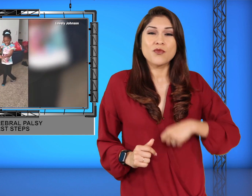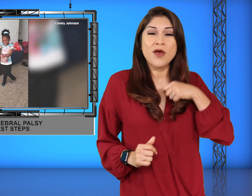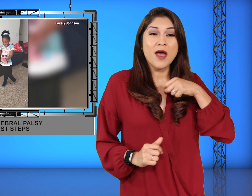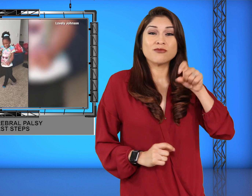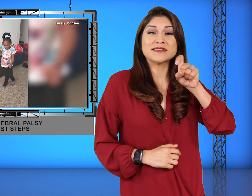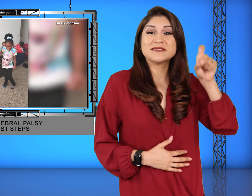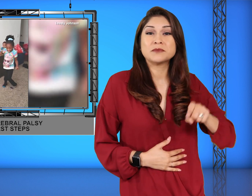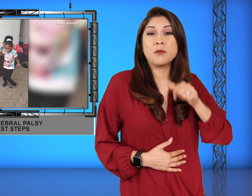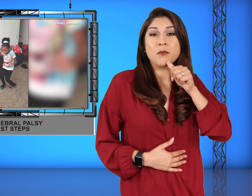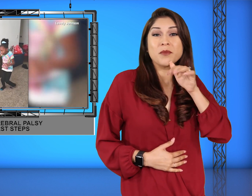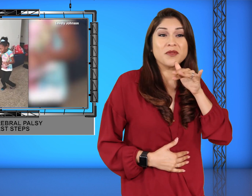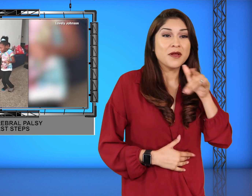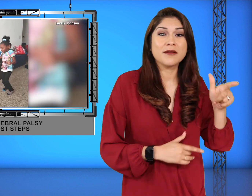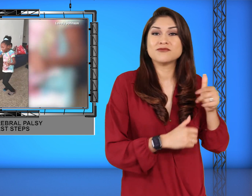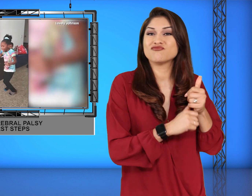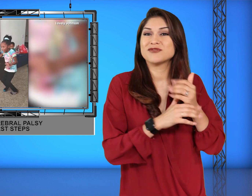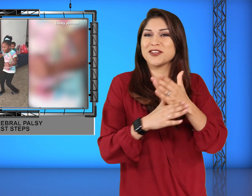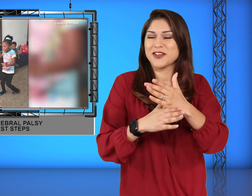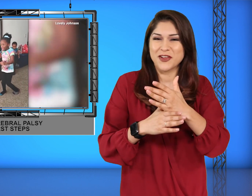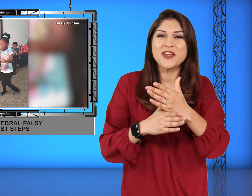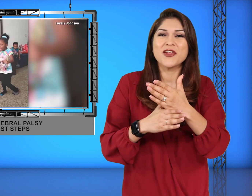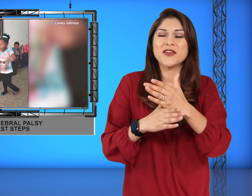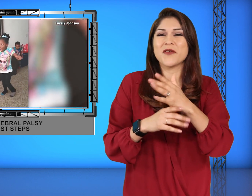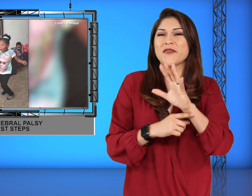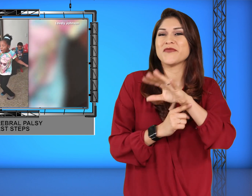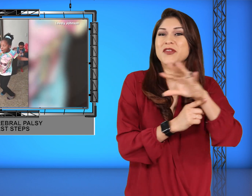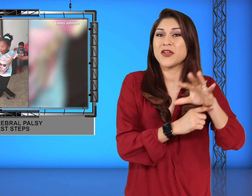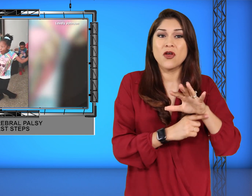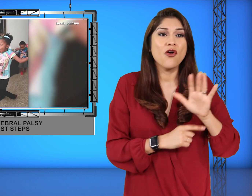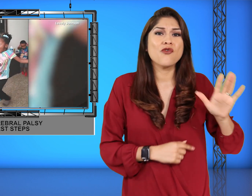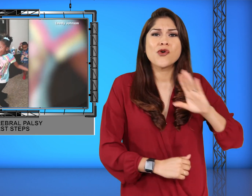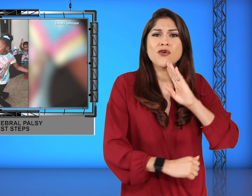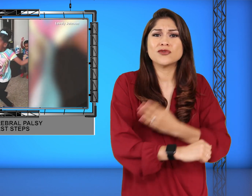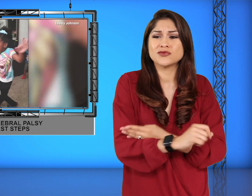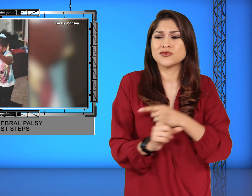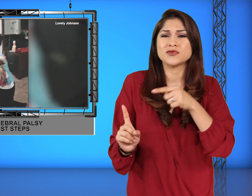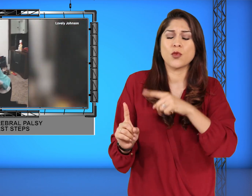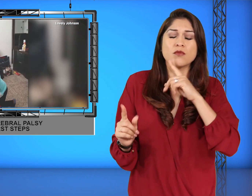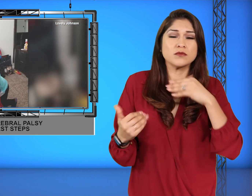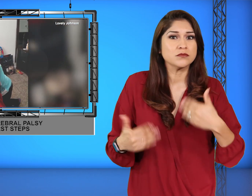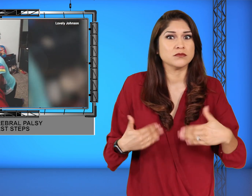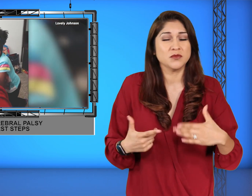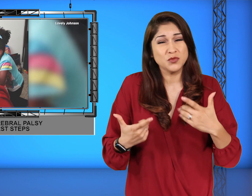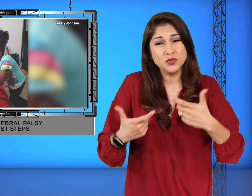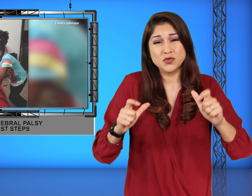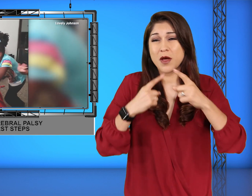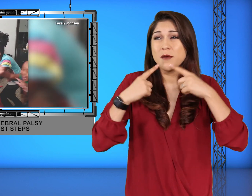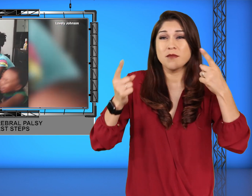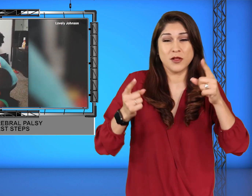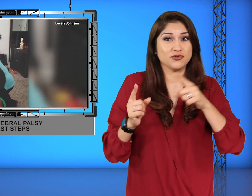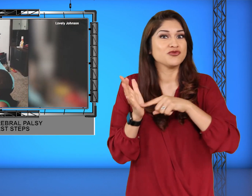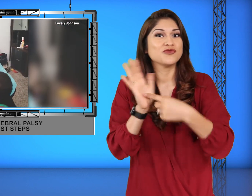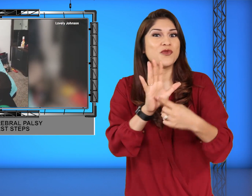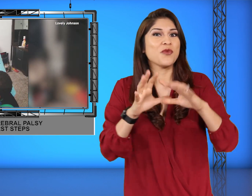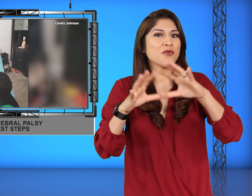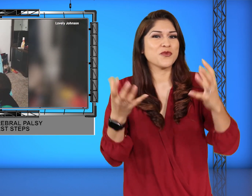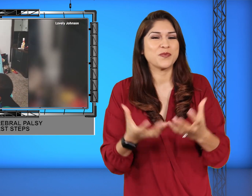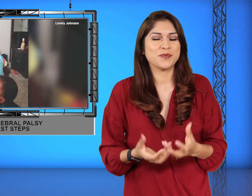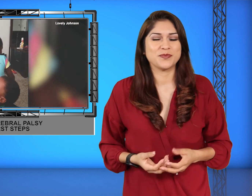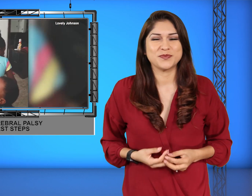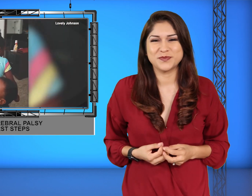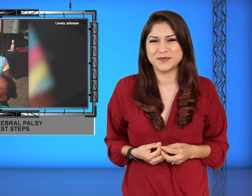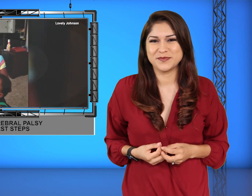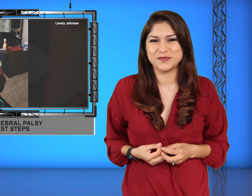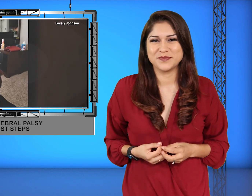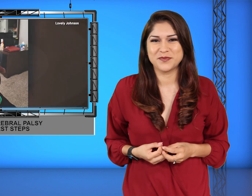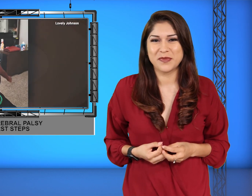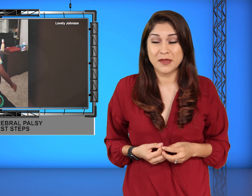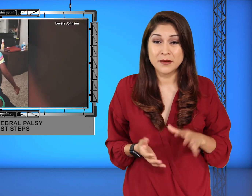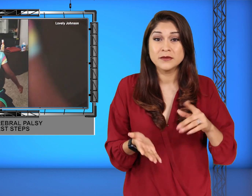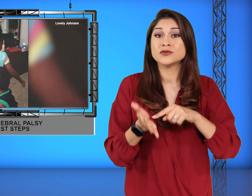A proud Texas mom shared this video of her daughter's huge accomplishment with the world.